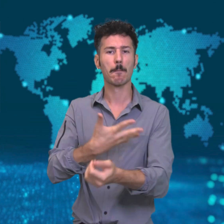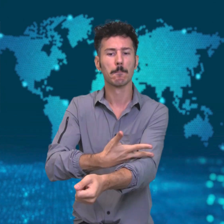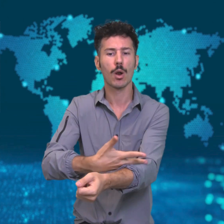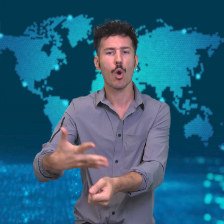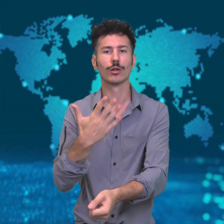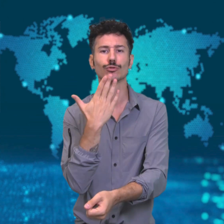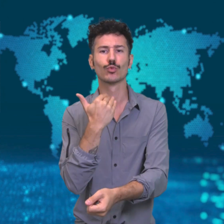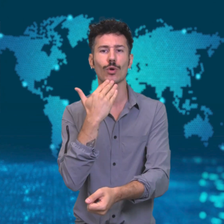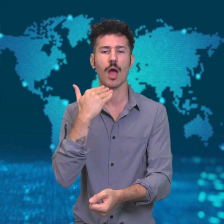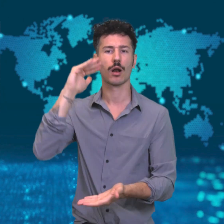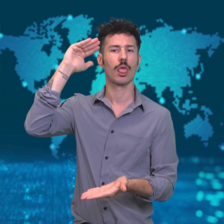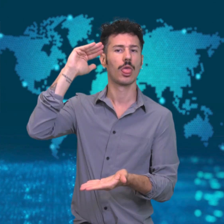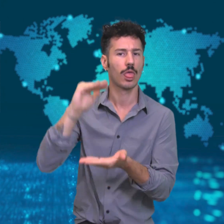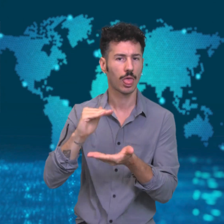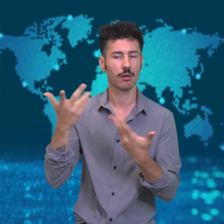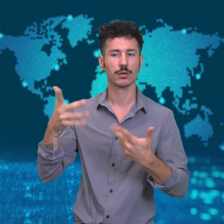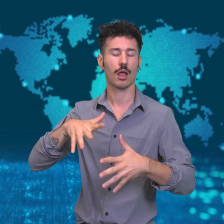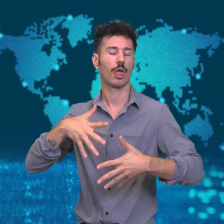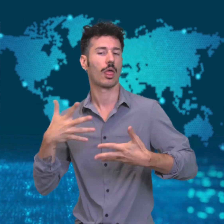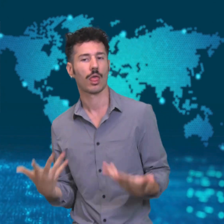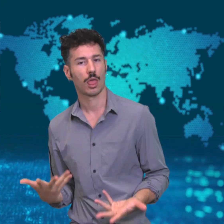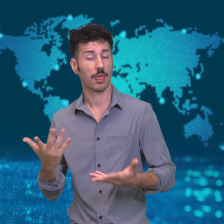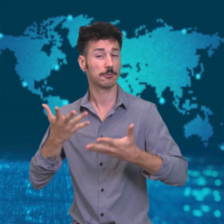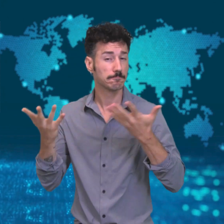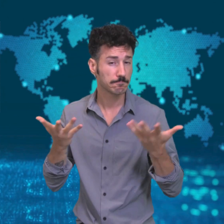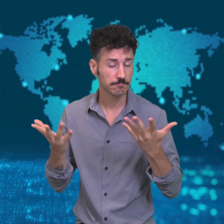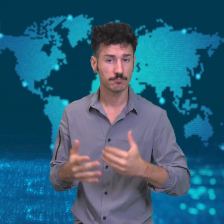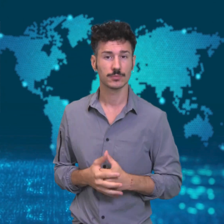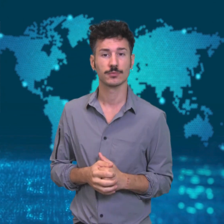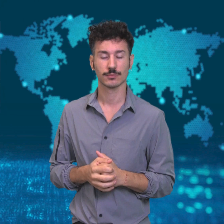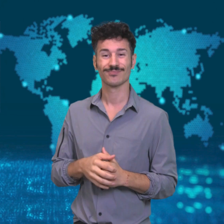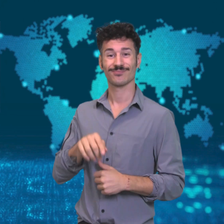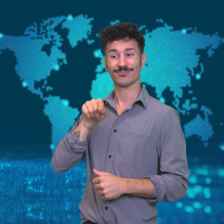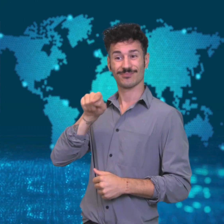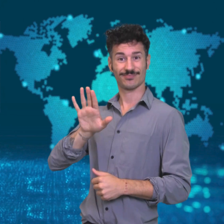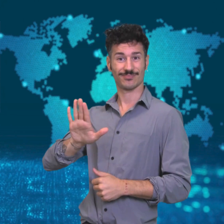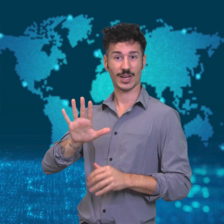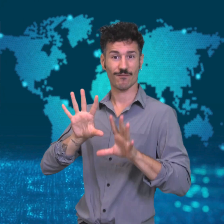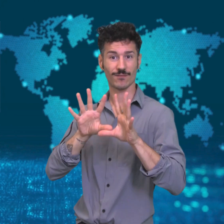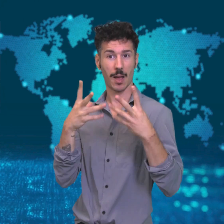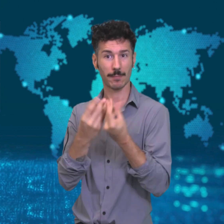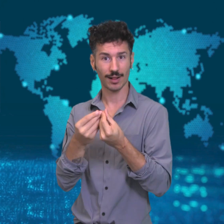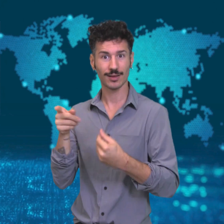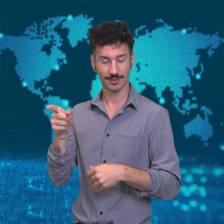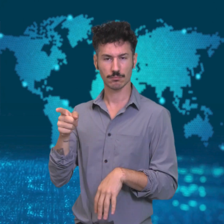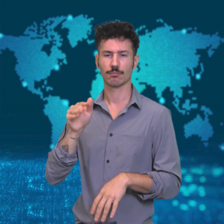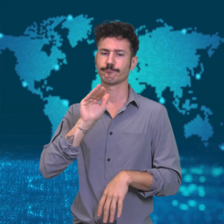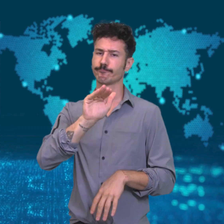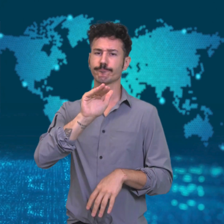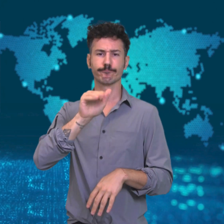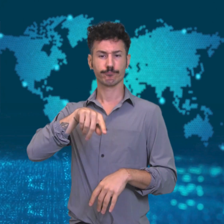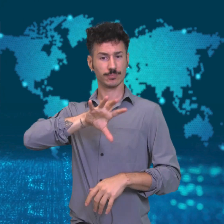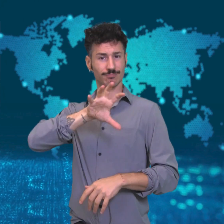to his loss of consciousness. The family demanded outside help,